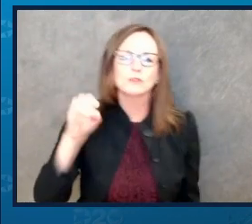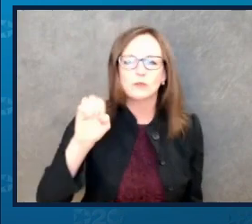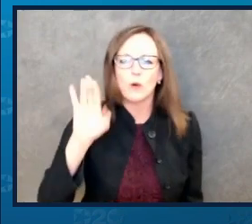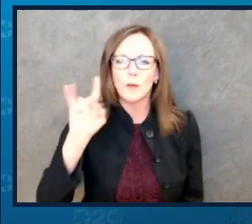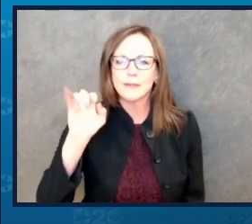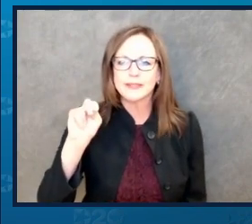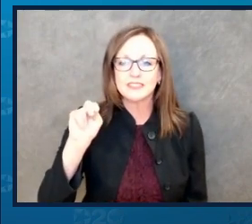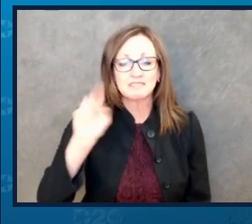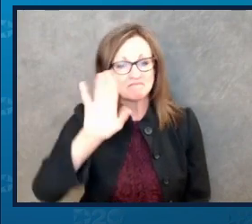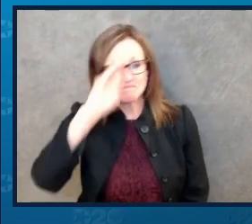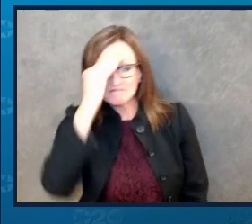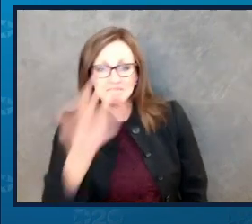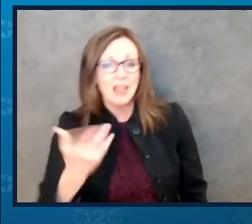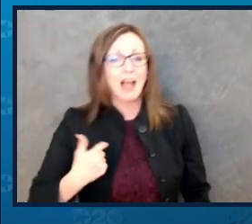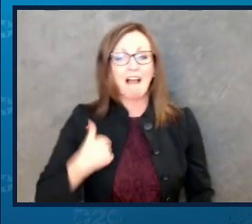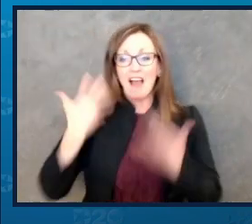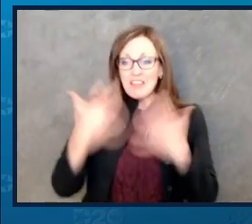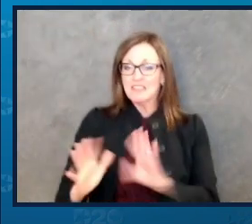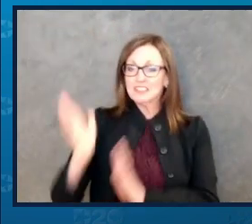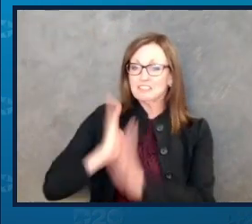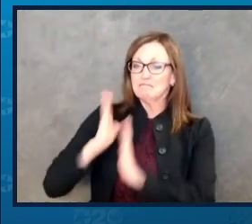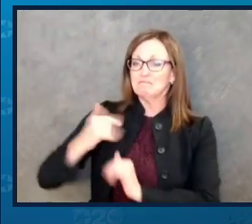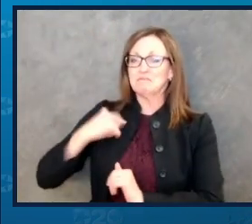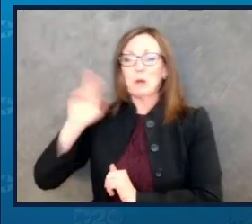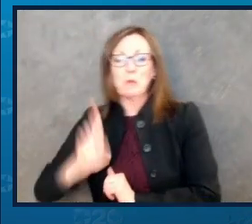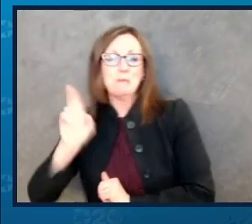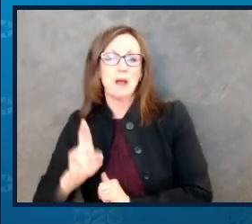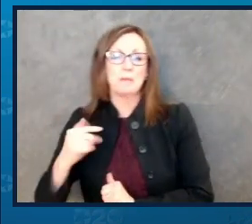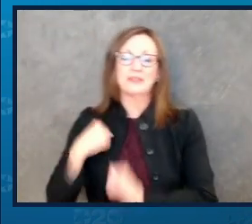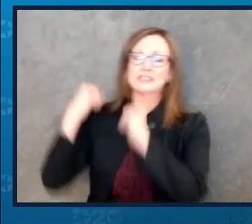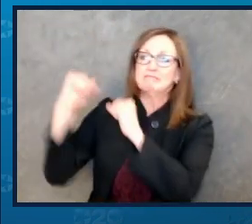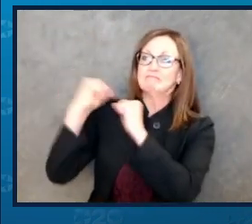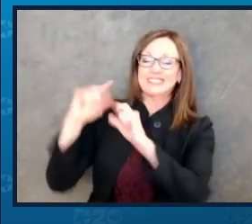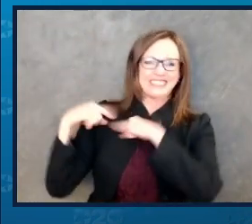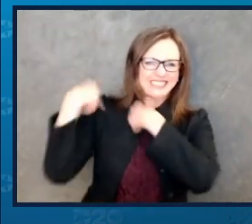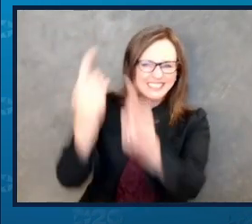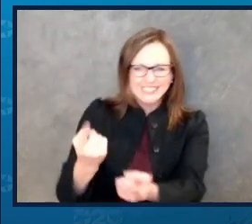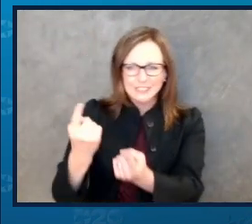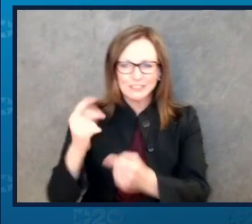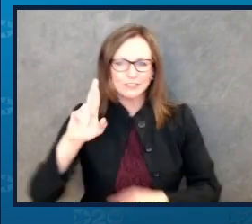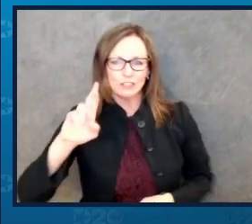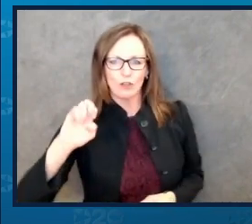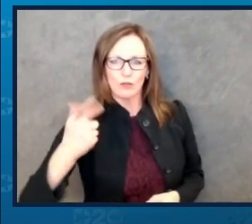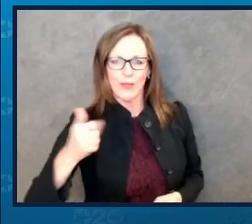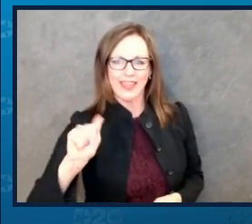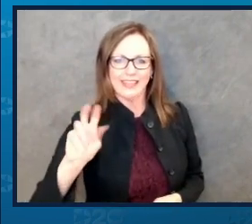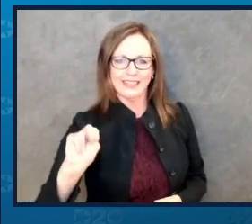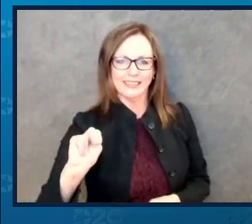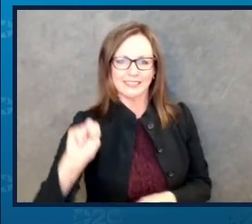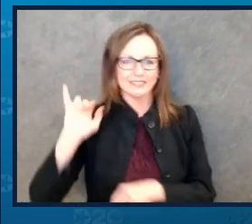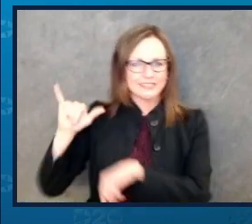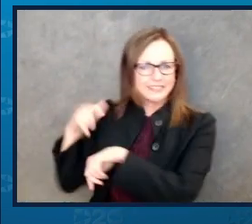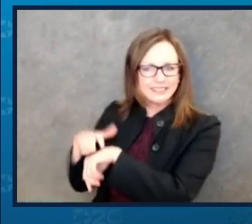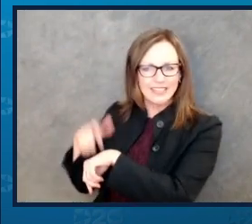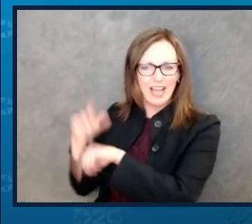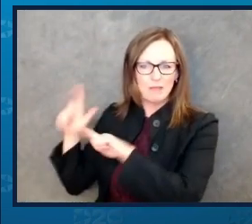FOR REPUBLICANS SINCE THE RIG GAN YEARS, BUT I WON BE VOTING FOR DONALD TRUMP IN NOVEMBER. I AM SUPPORTING JOE BIDEN FOR